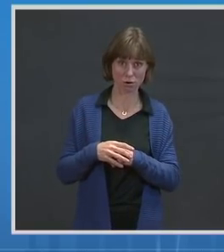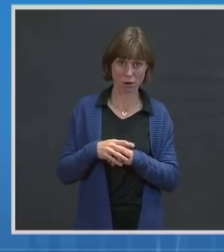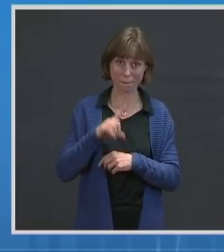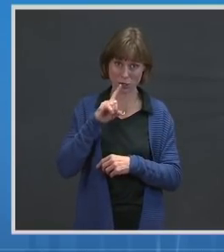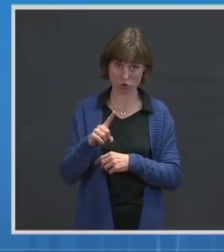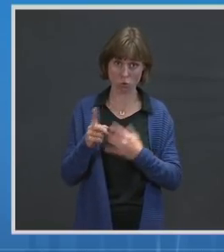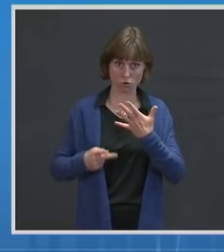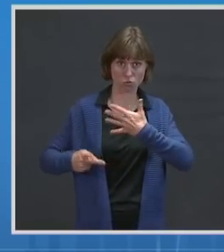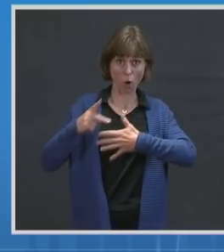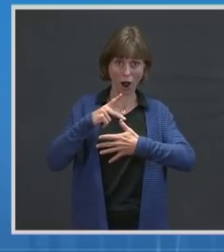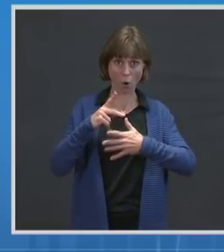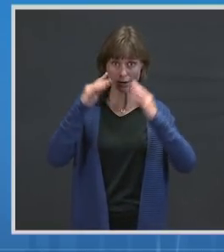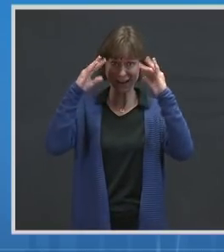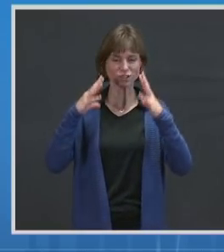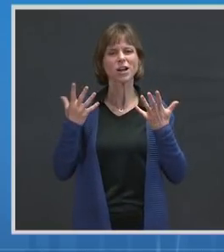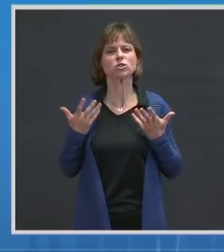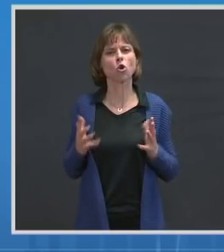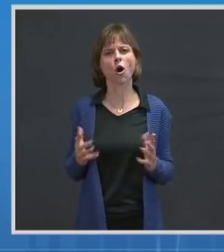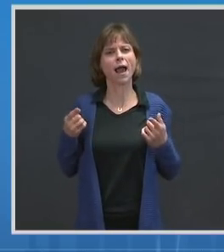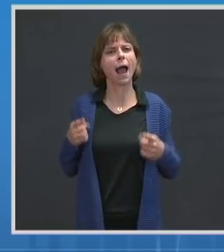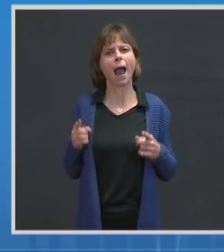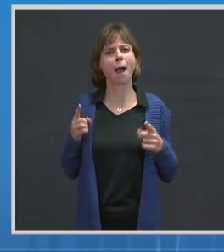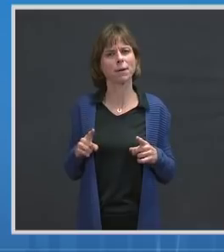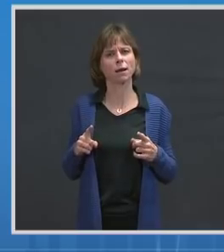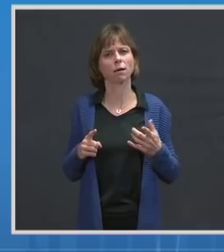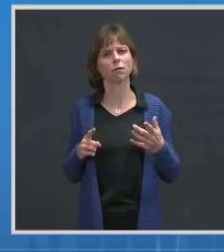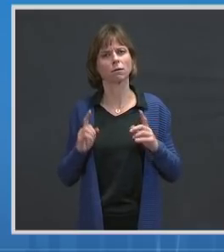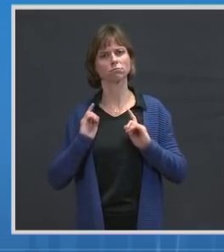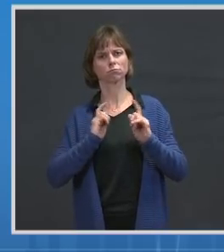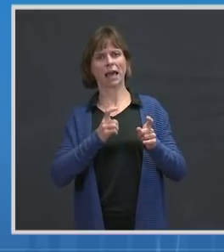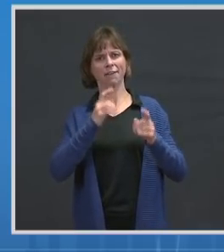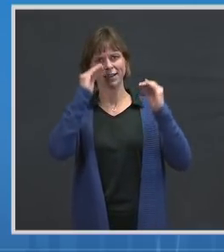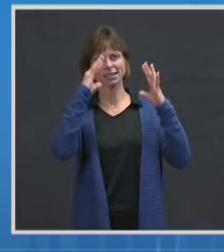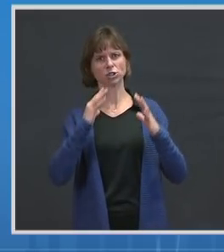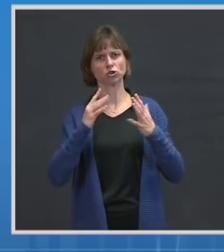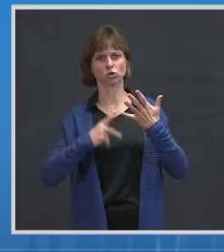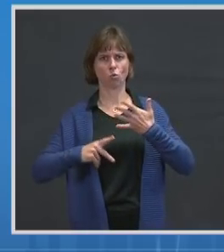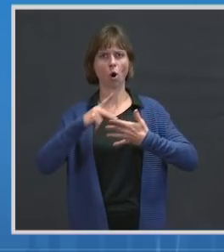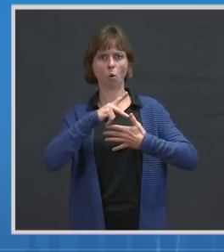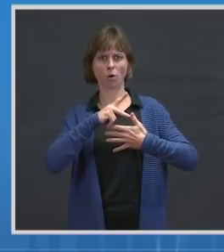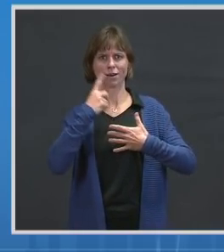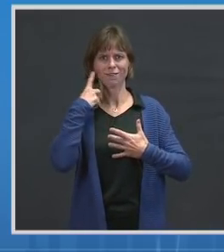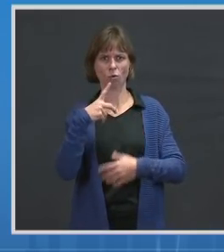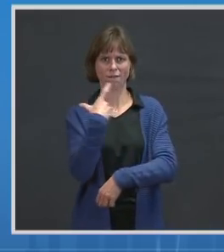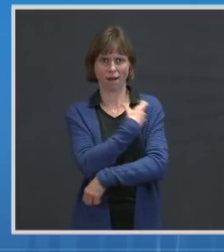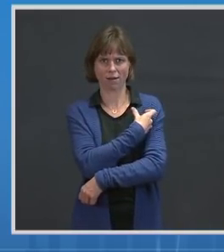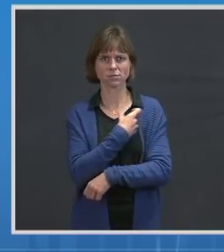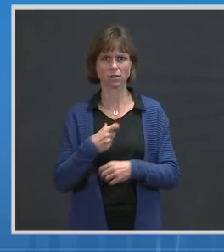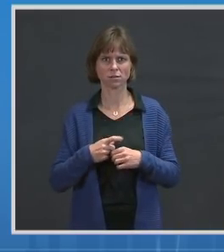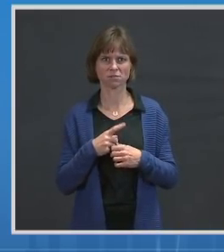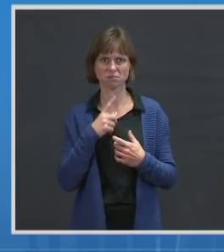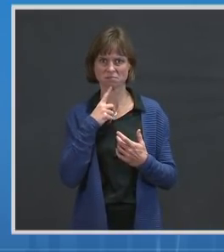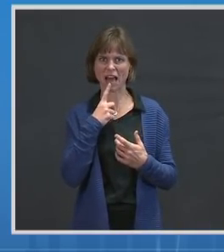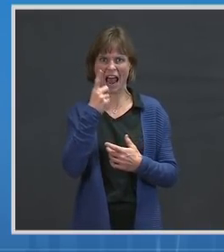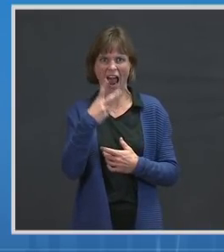which has already being done -- that prioritization of teacher teachers for vaccinations -- by about half the states in the country.